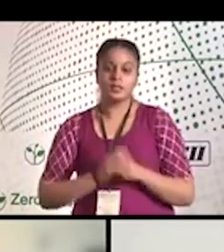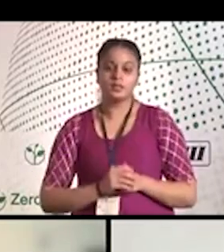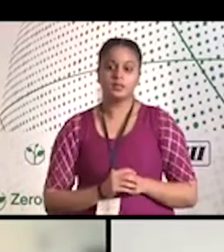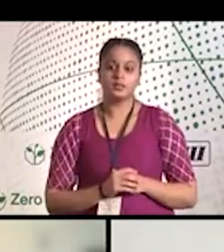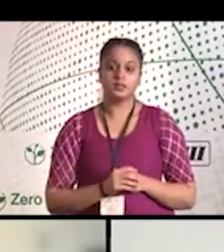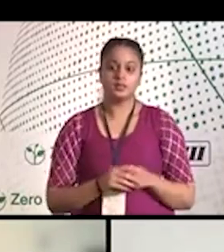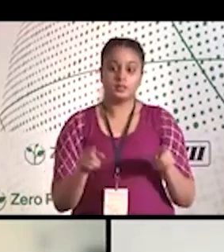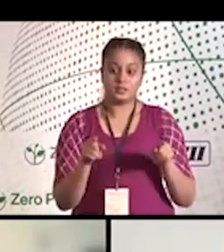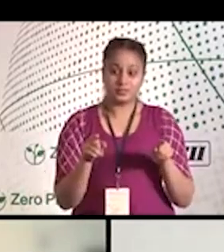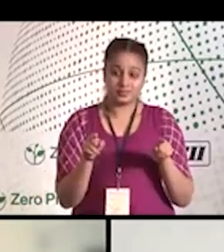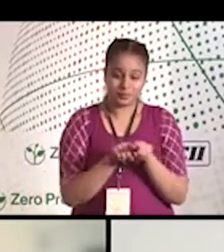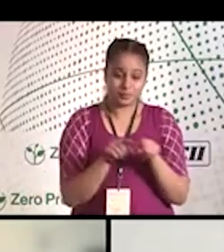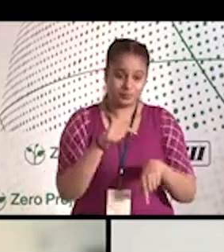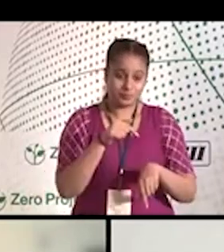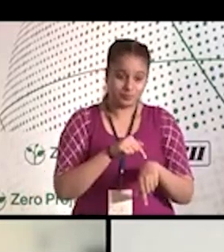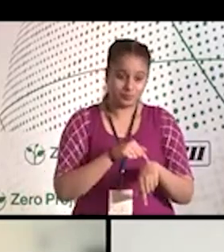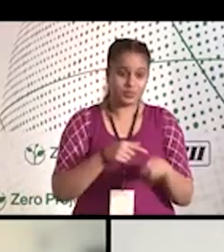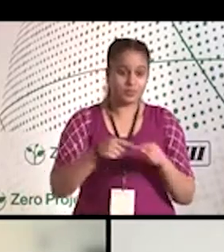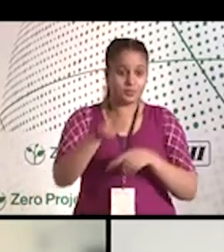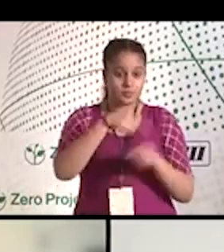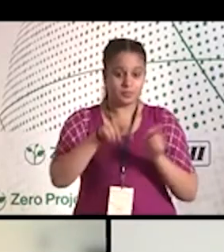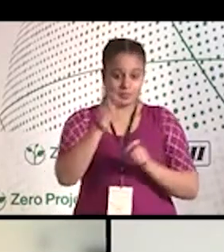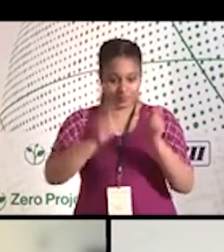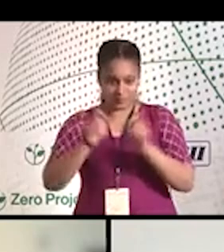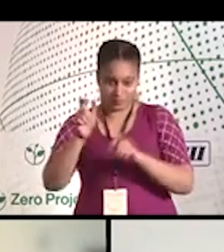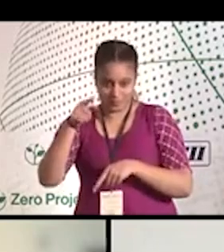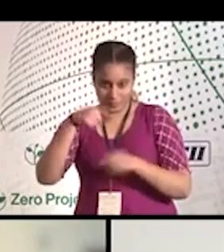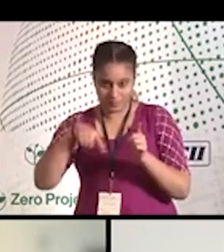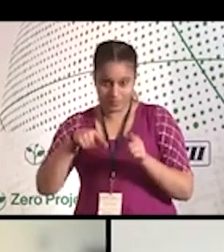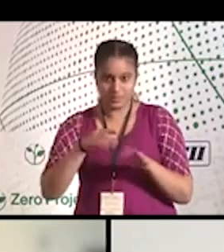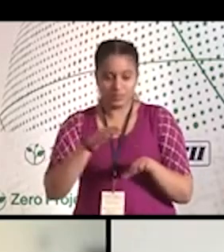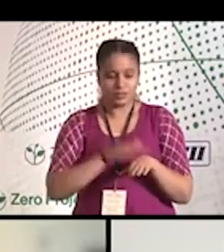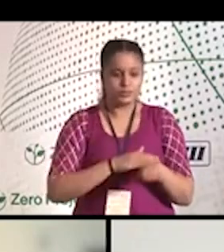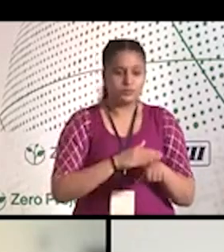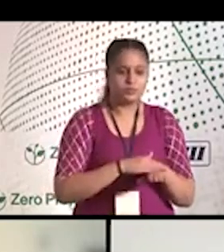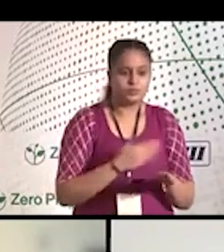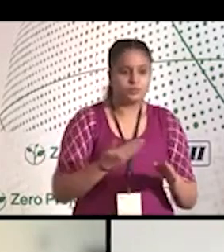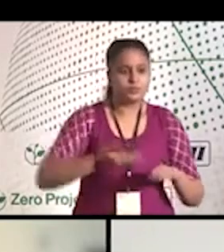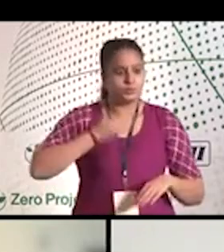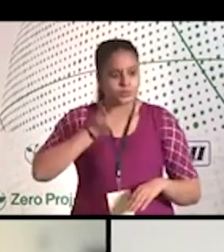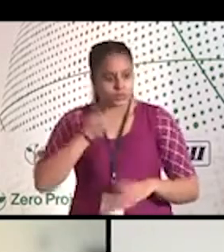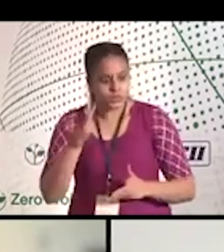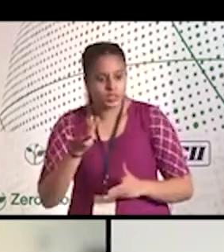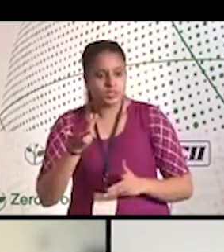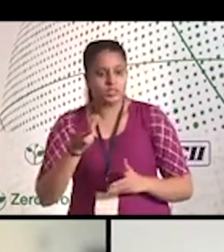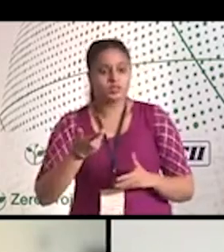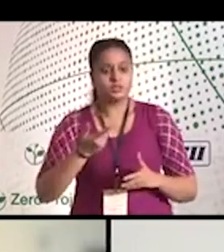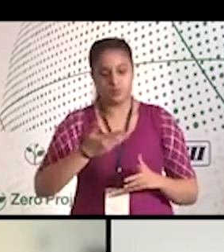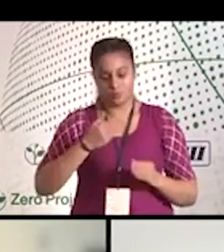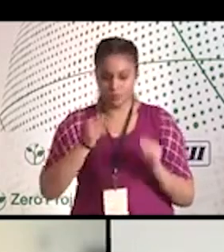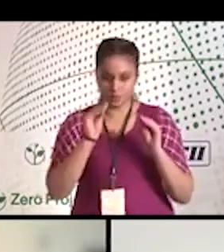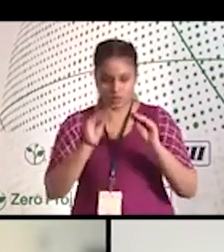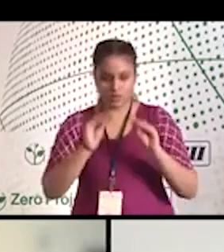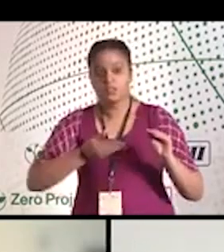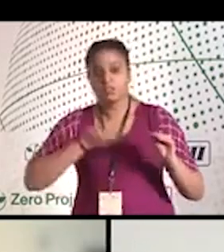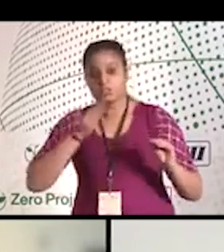You've got this huge pool of people that can fill these jobs with the right training. So we provide them the training. And it's not just technical training.